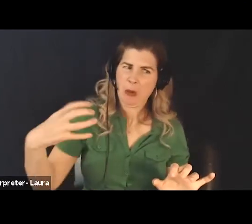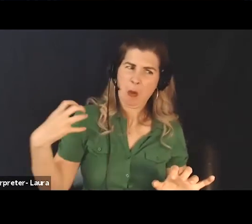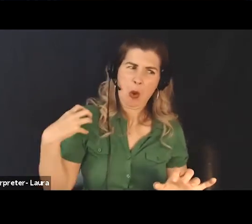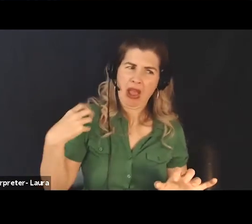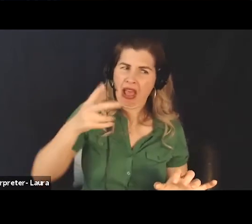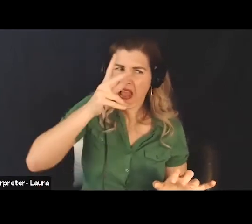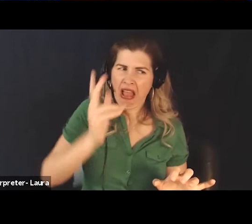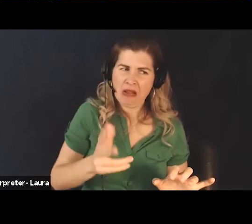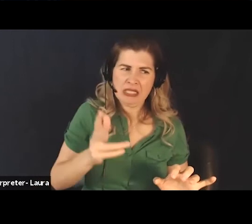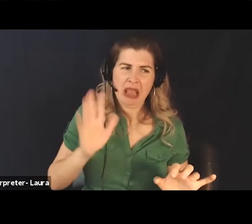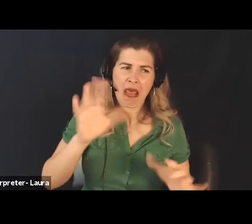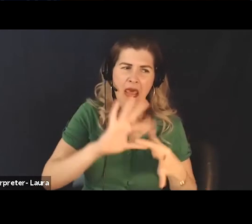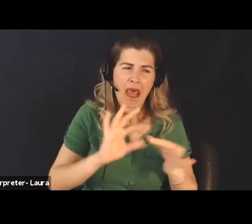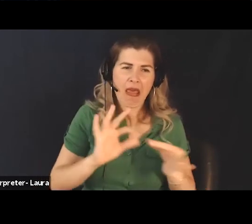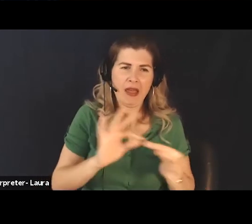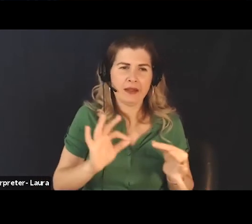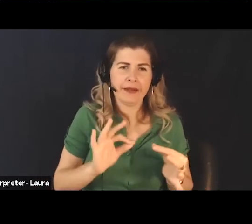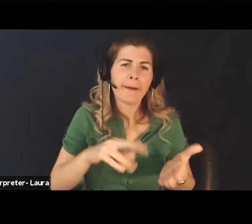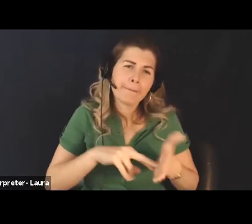employer, some workers still had to get hurt.